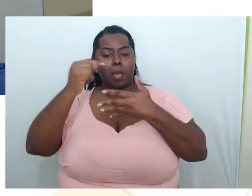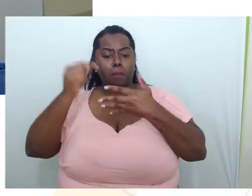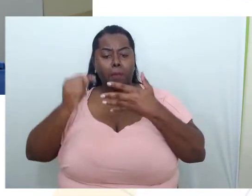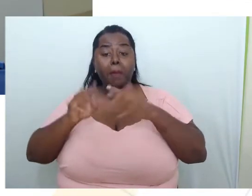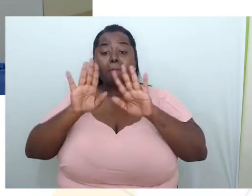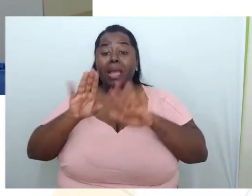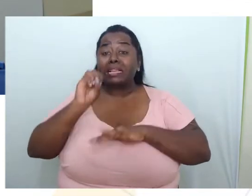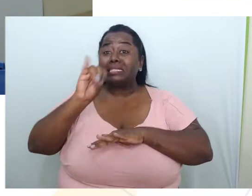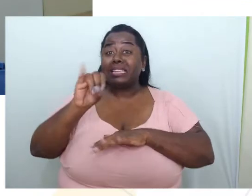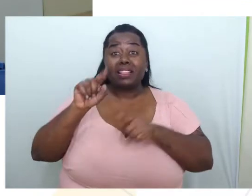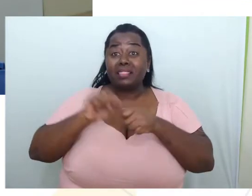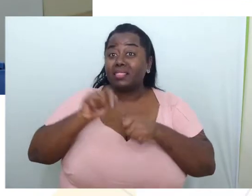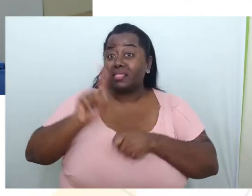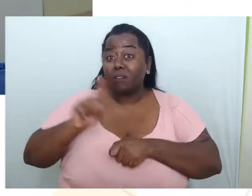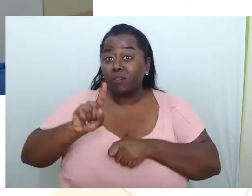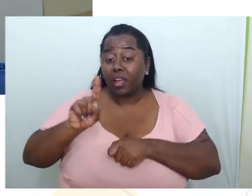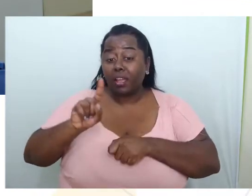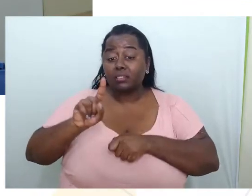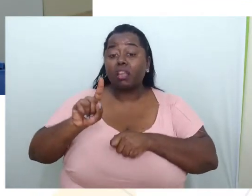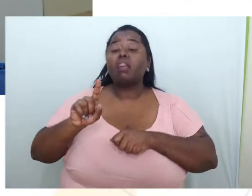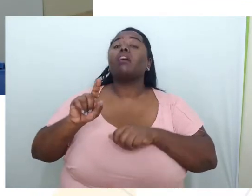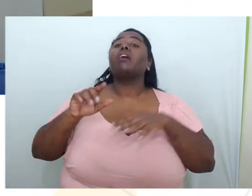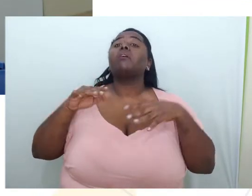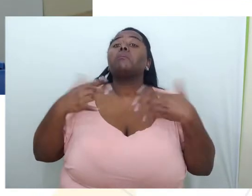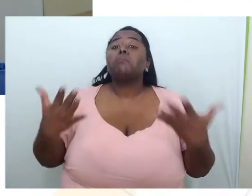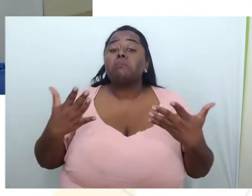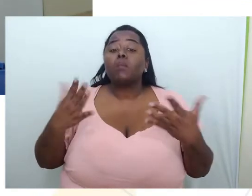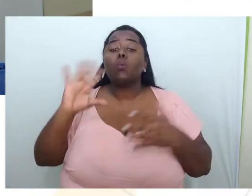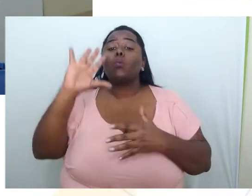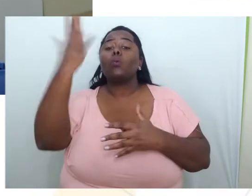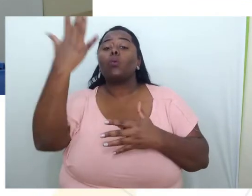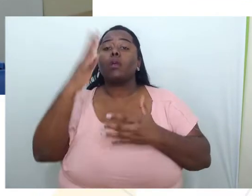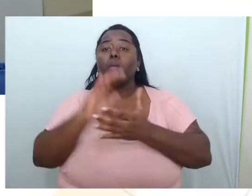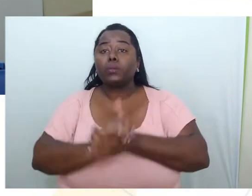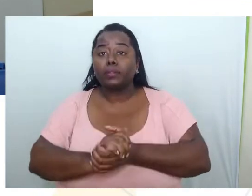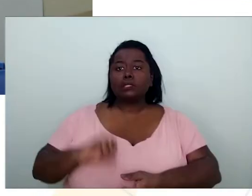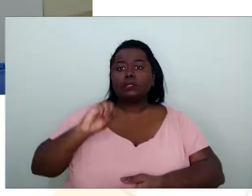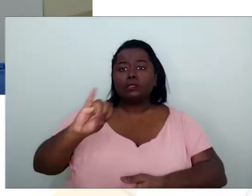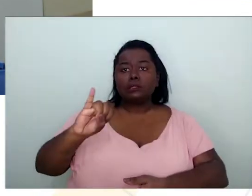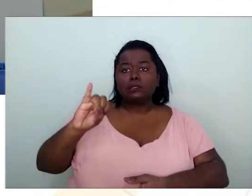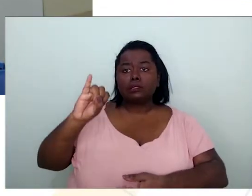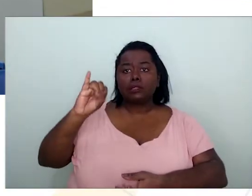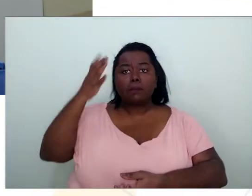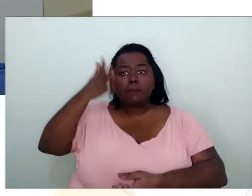you with this but when it doesn't happen what if the what if the lecturer doesn't